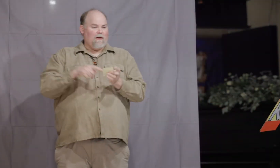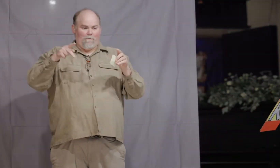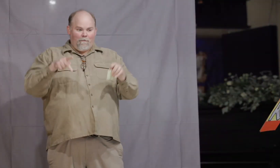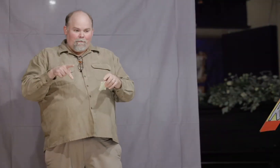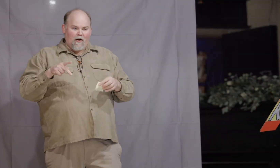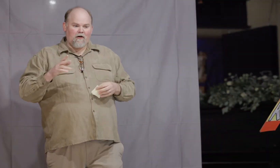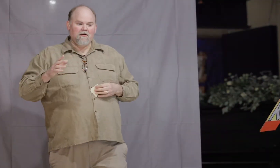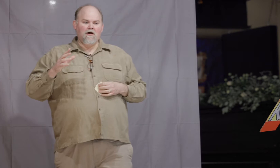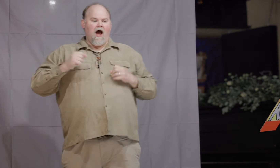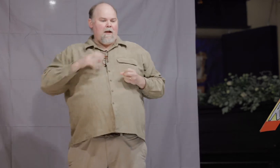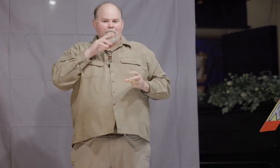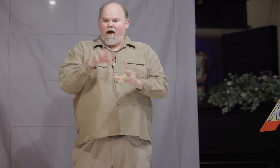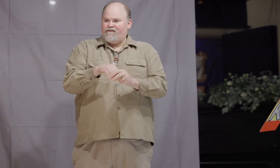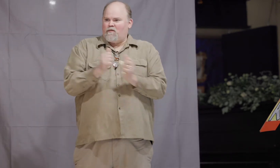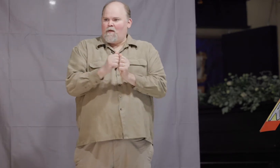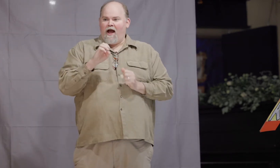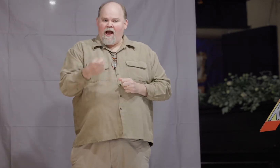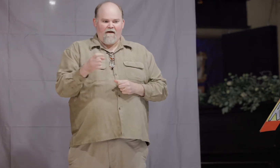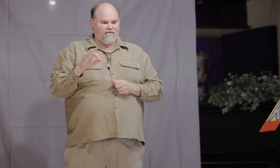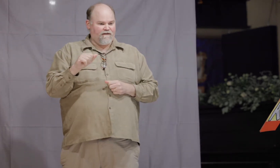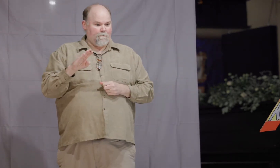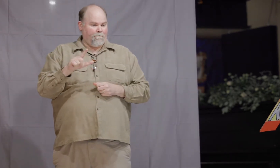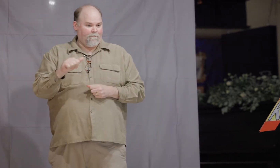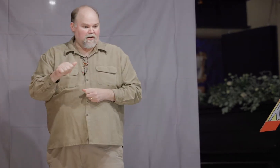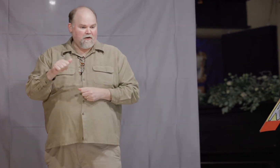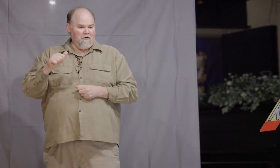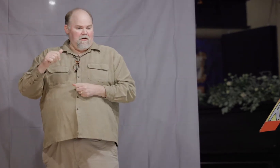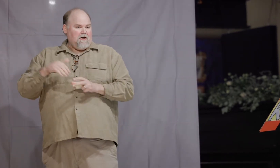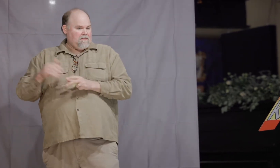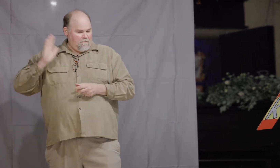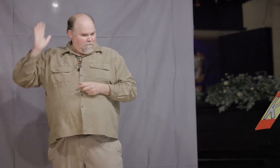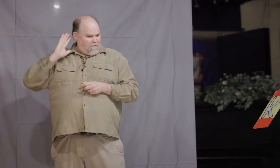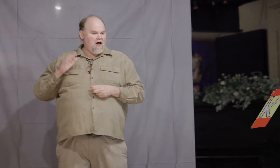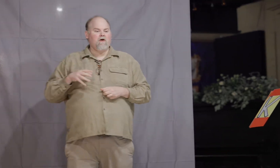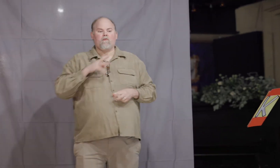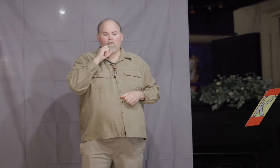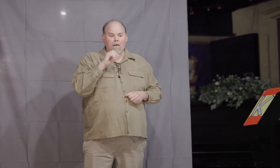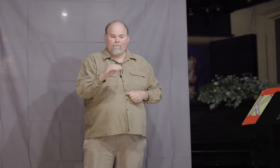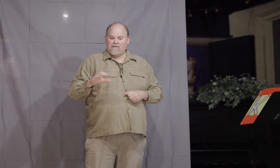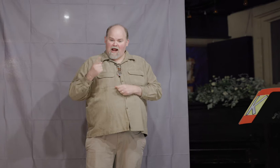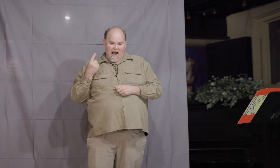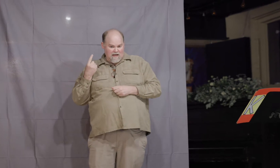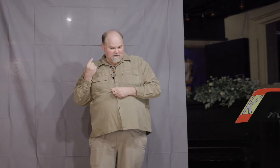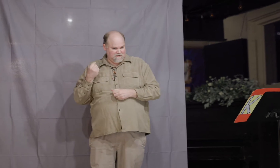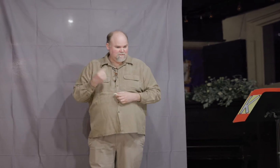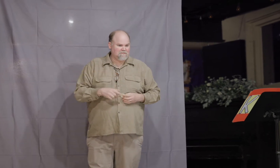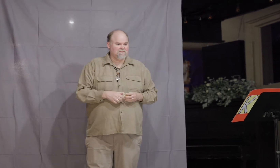The next storyteller has participated in Ex Fabula last year.